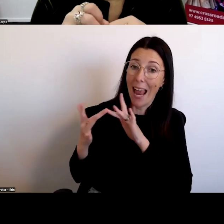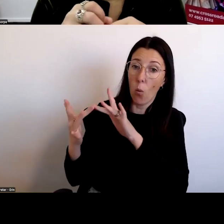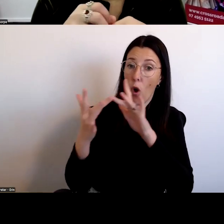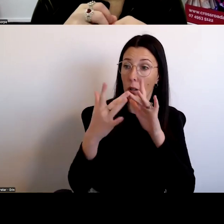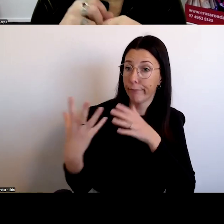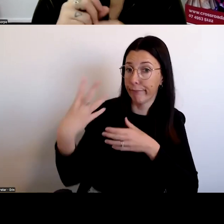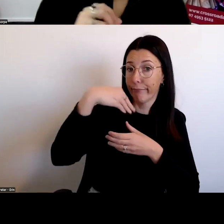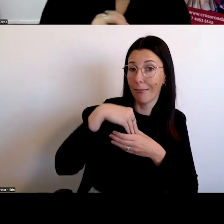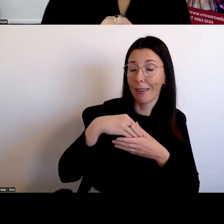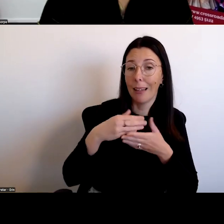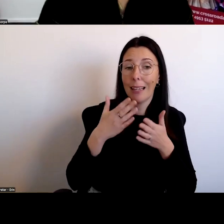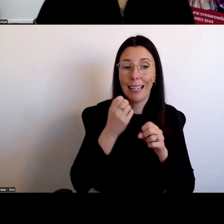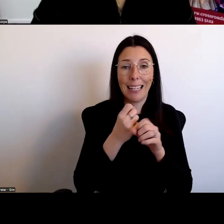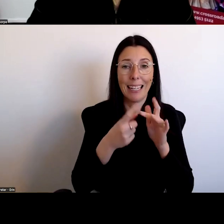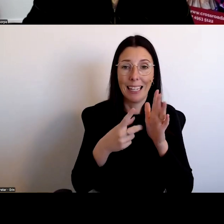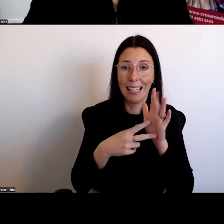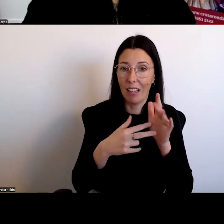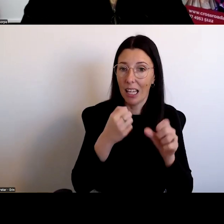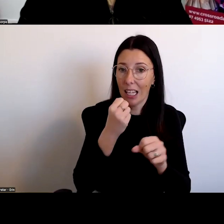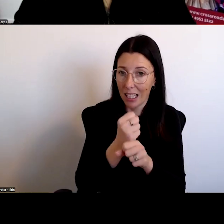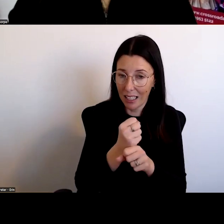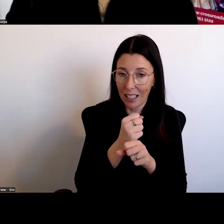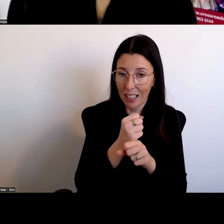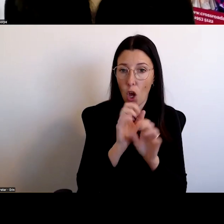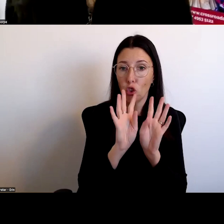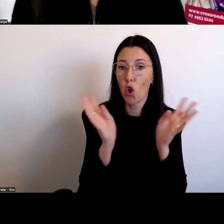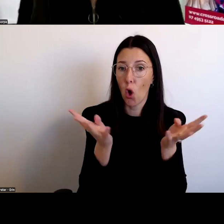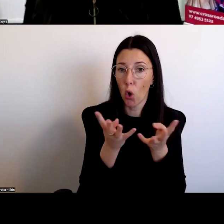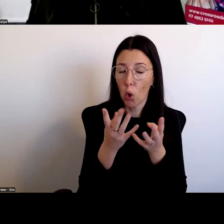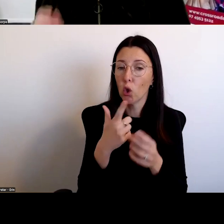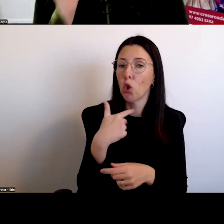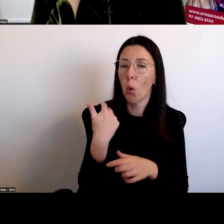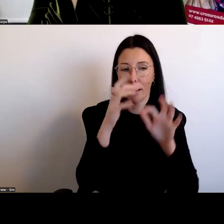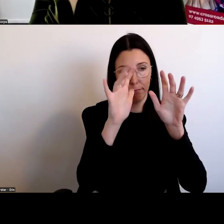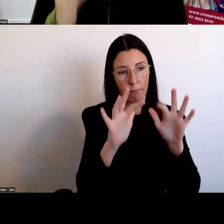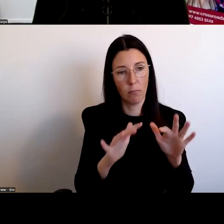we would kind of give them collateral, or a personalised email, or even a phone call and